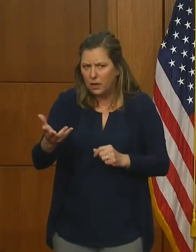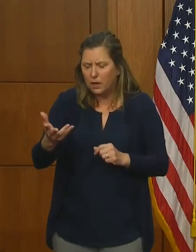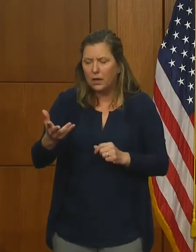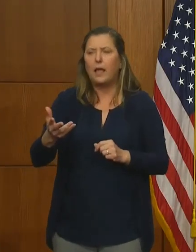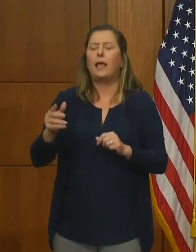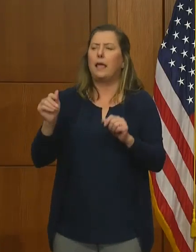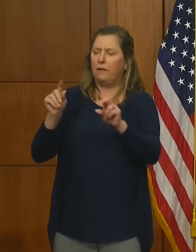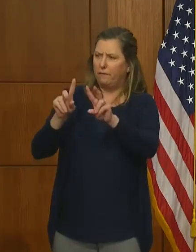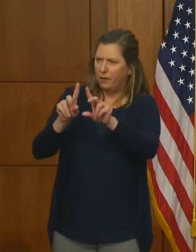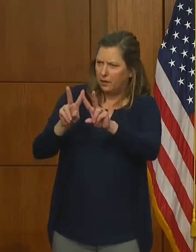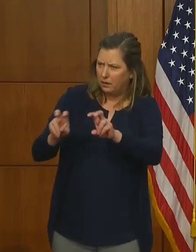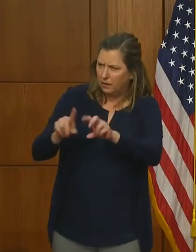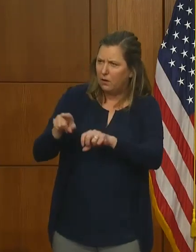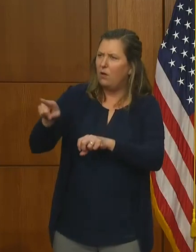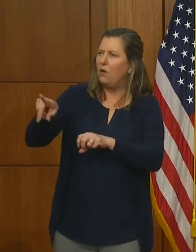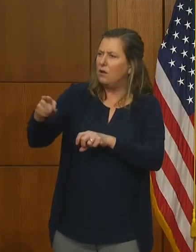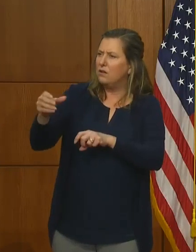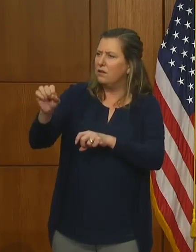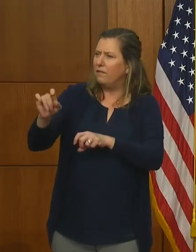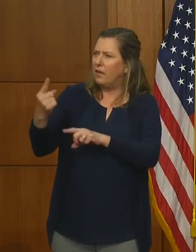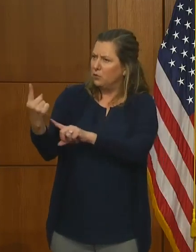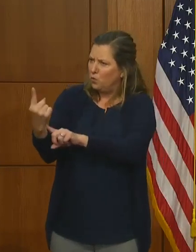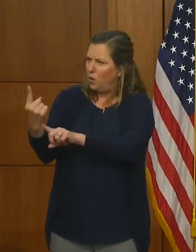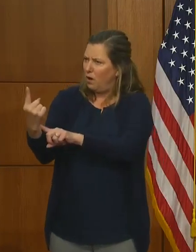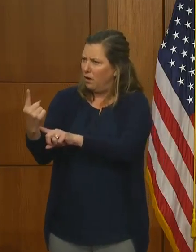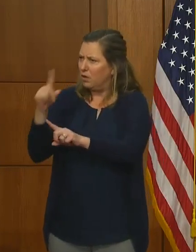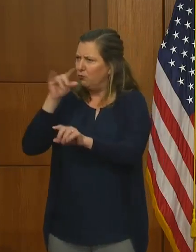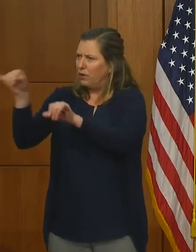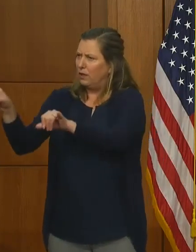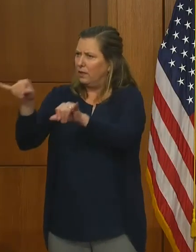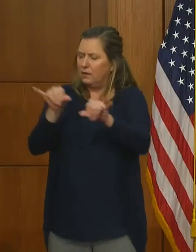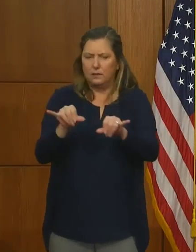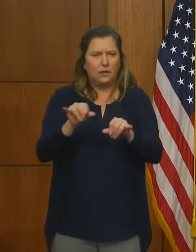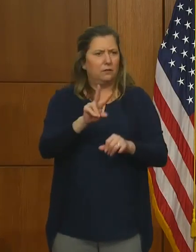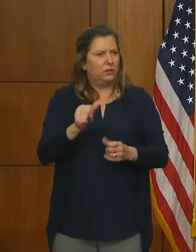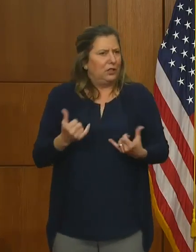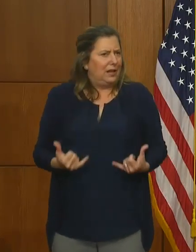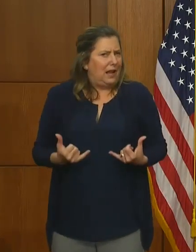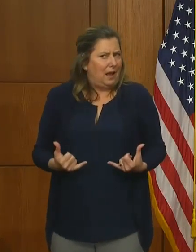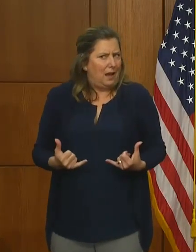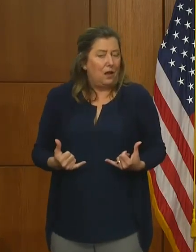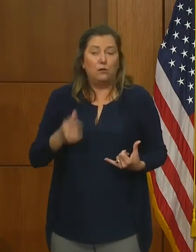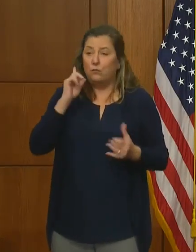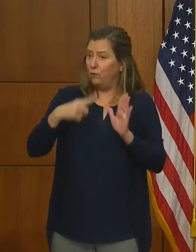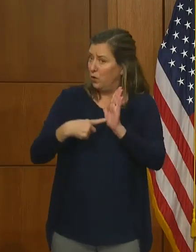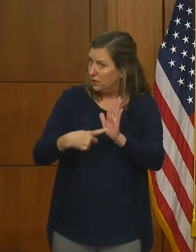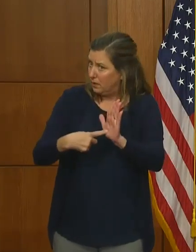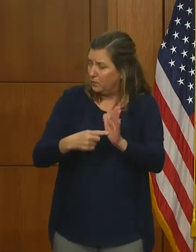LOOK CLOSELY AT WHAT THAT MEANS YOU'LL FIND THEIR PHASE ONE